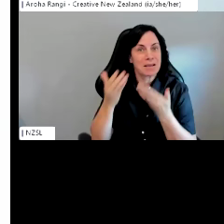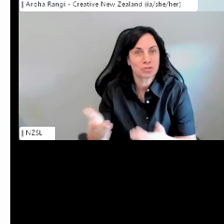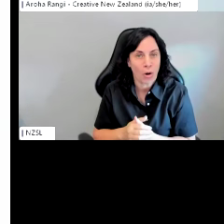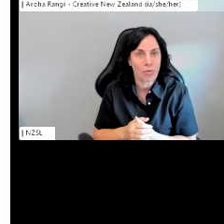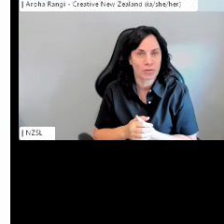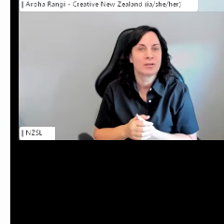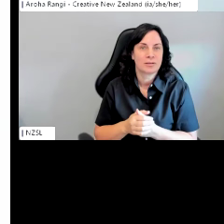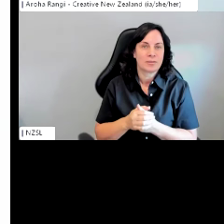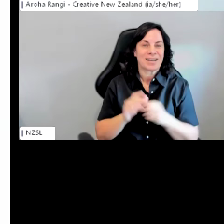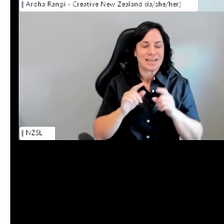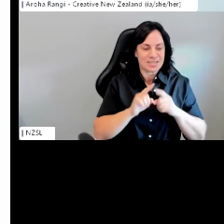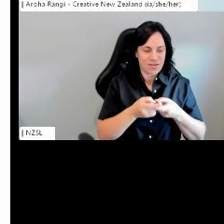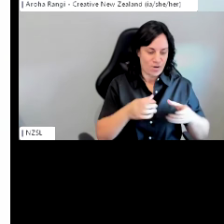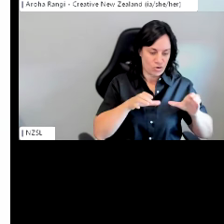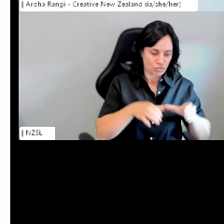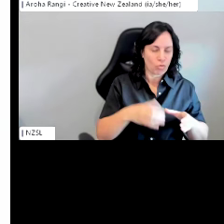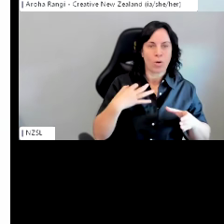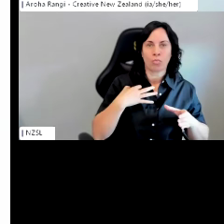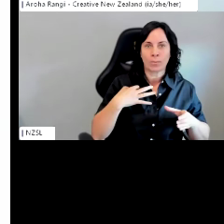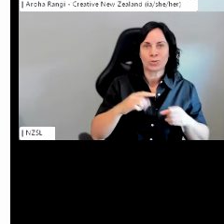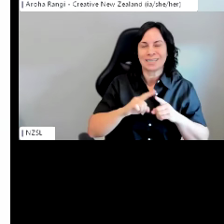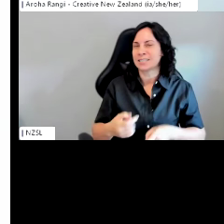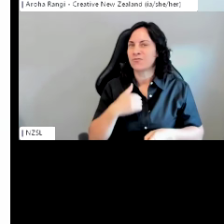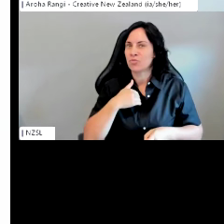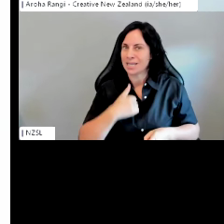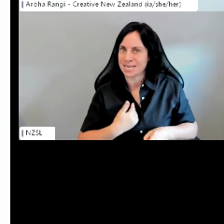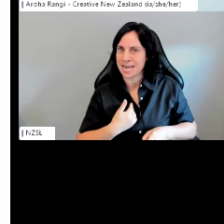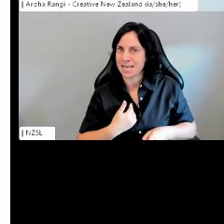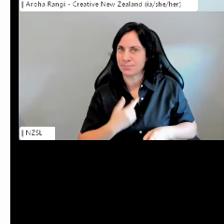uh things that are going to stimulate them, things that are going to things things to think about,